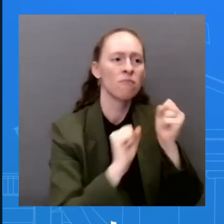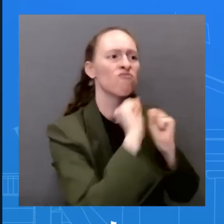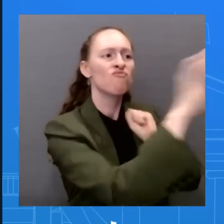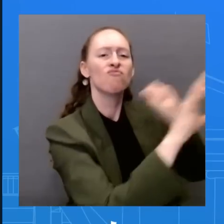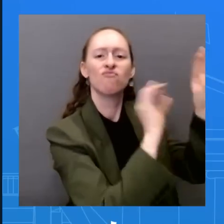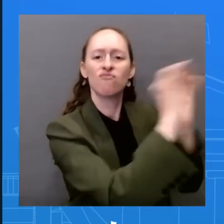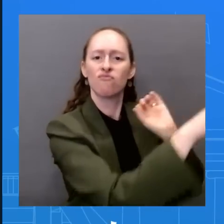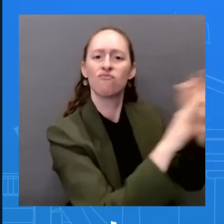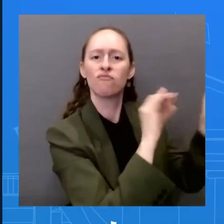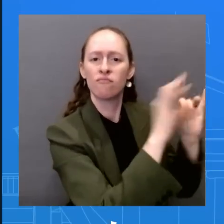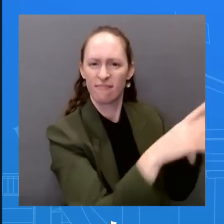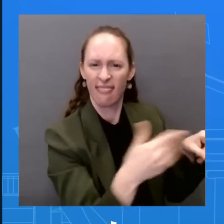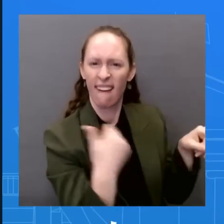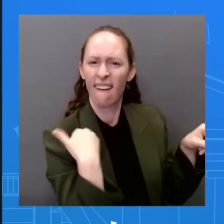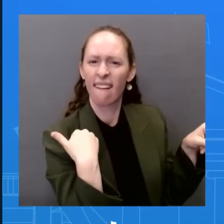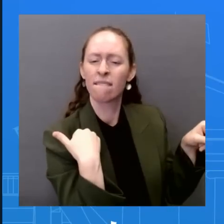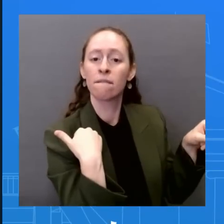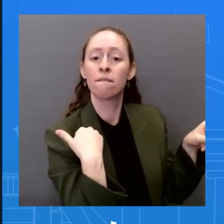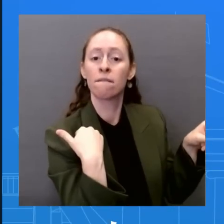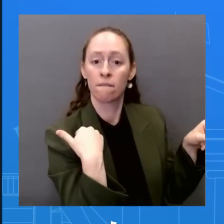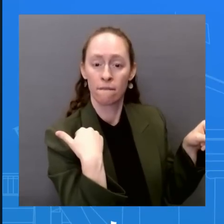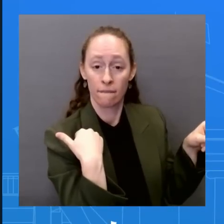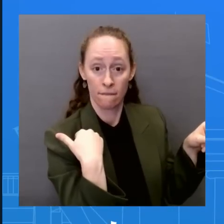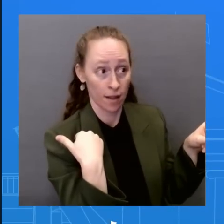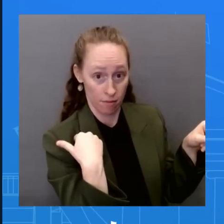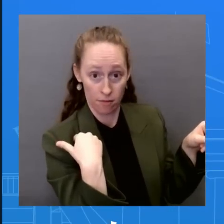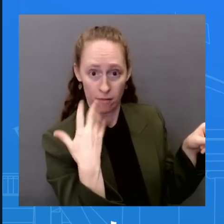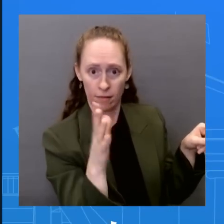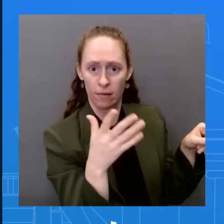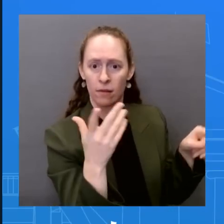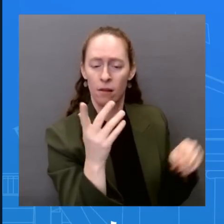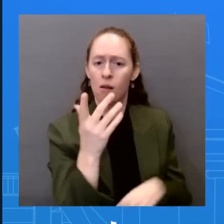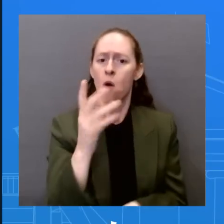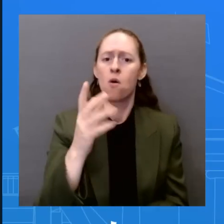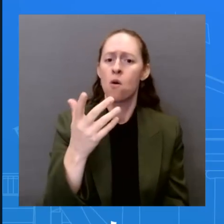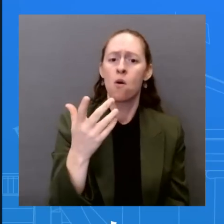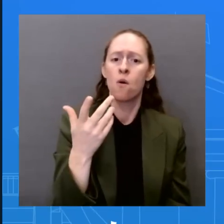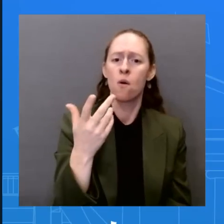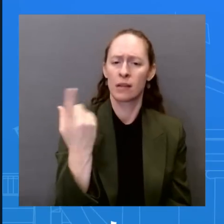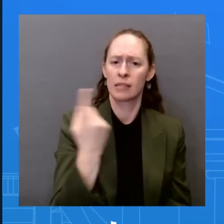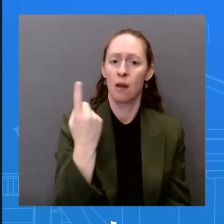Our intelligence shows that Russia is using filtration centers in eastern Ukraine